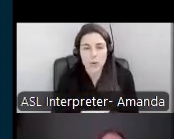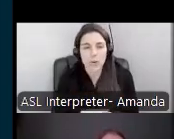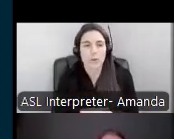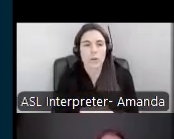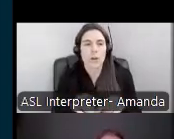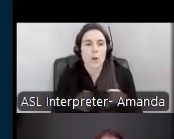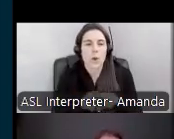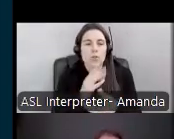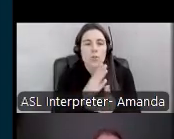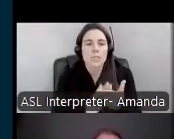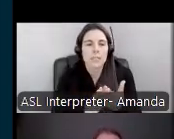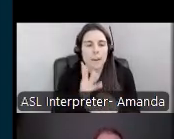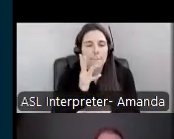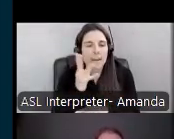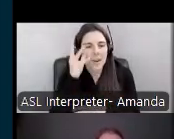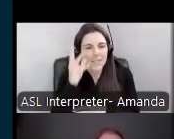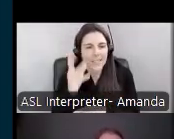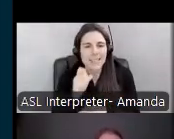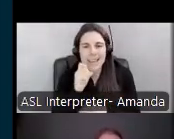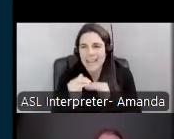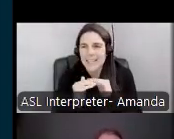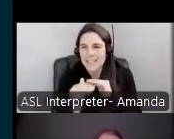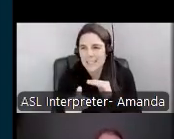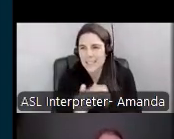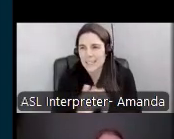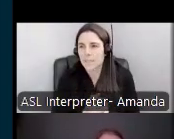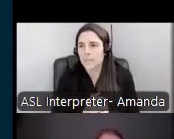parenting and consistency. She started. It's really hard for